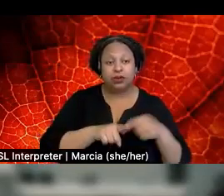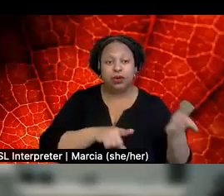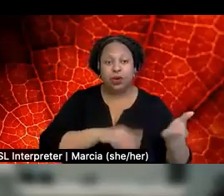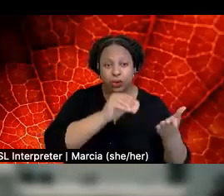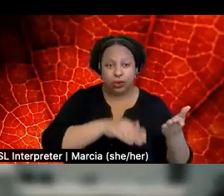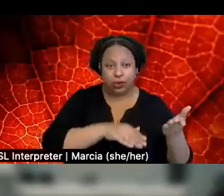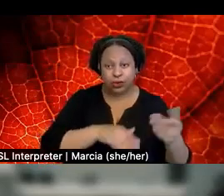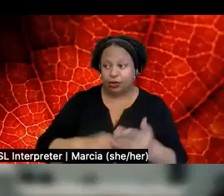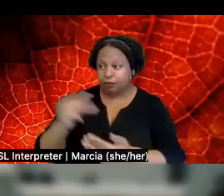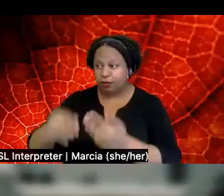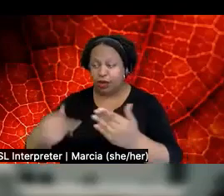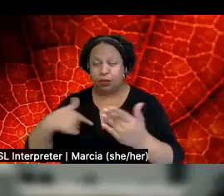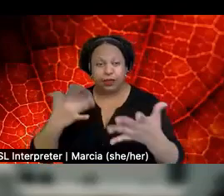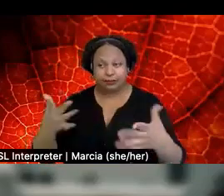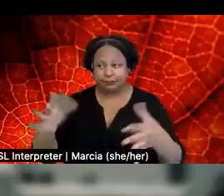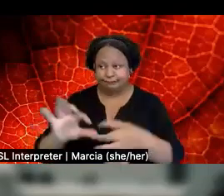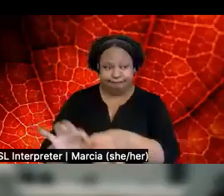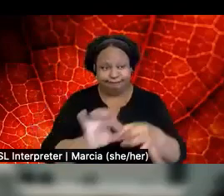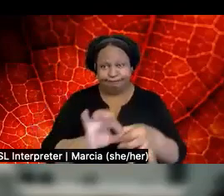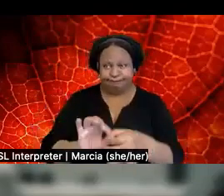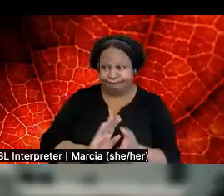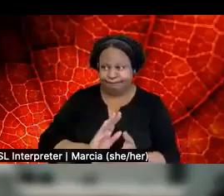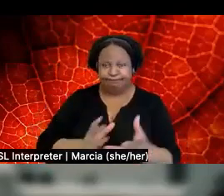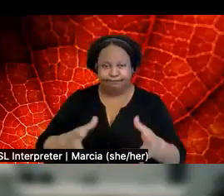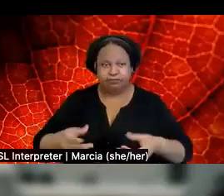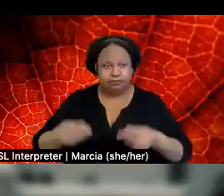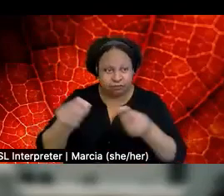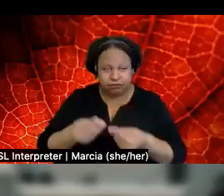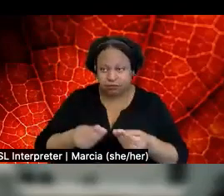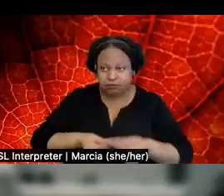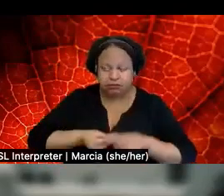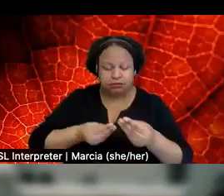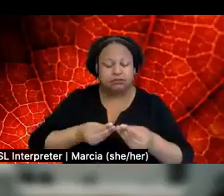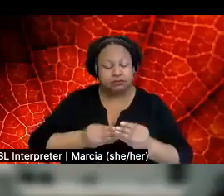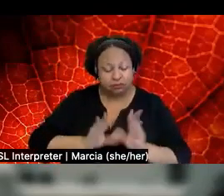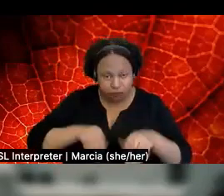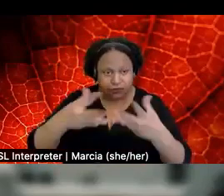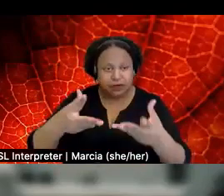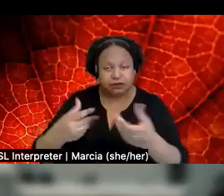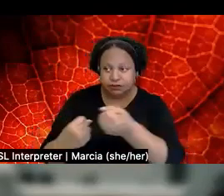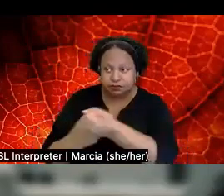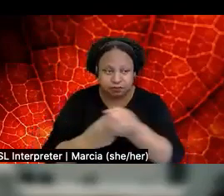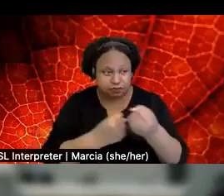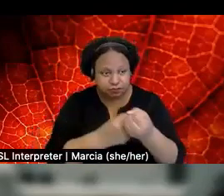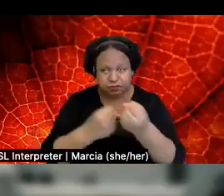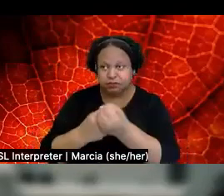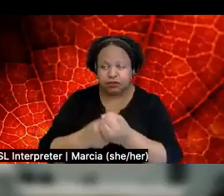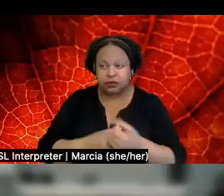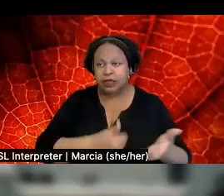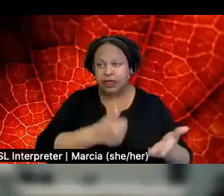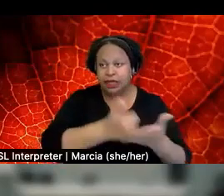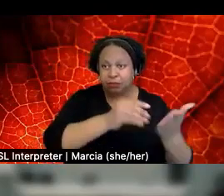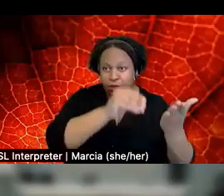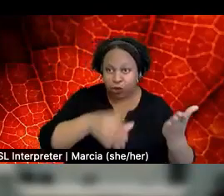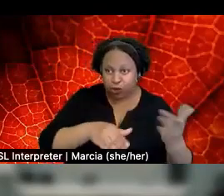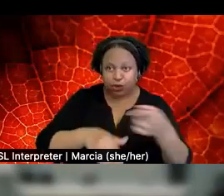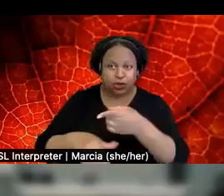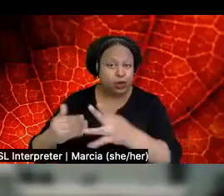And we will help both the learners and the program navigate through how to implement the